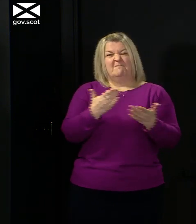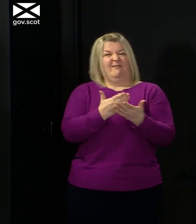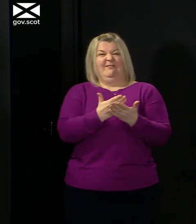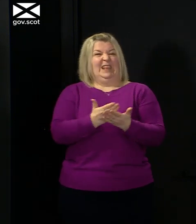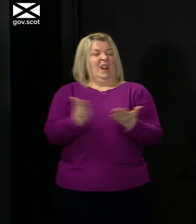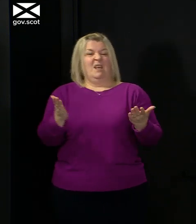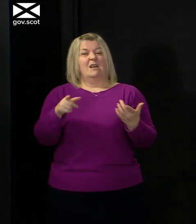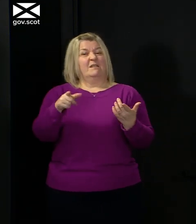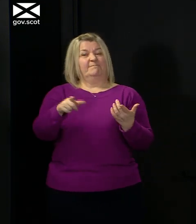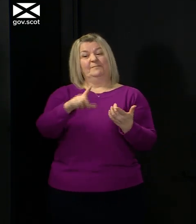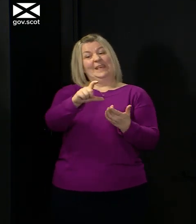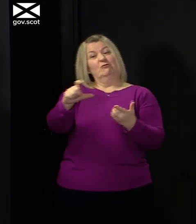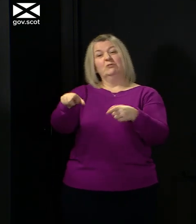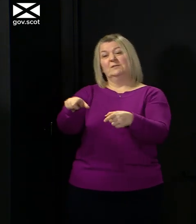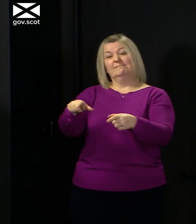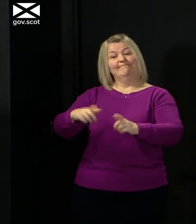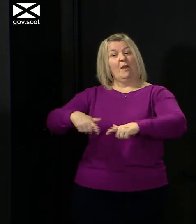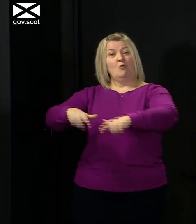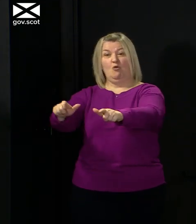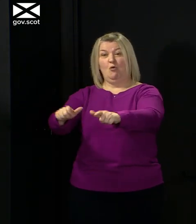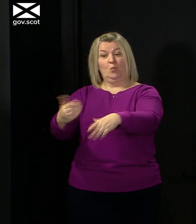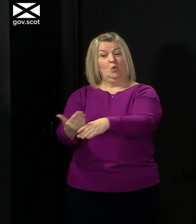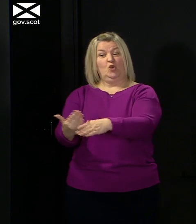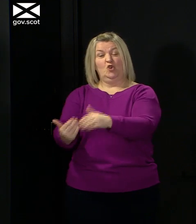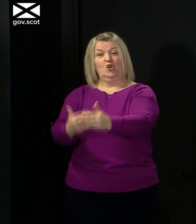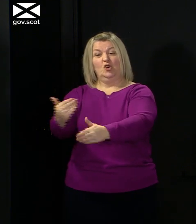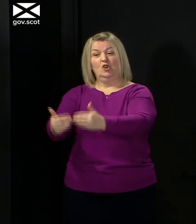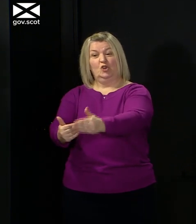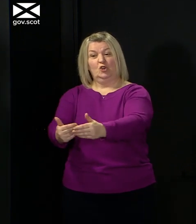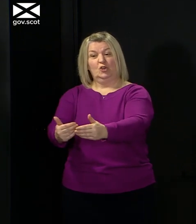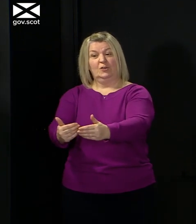in office and the reason I wanted her, if possible, to remain in office was about that